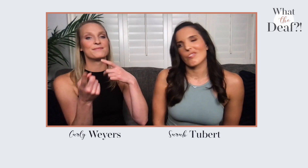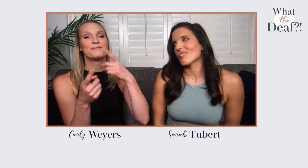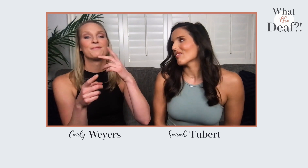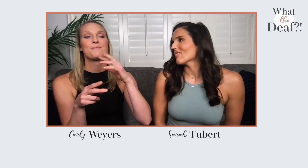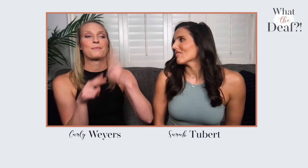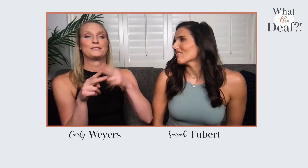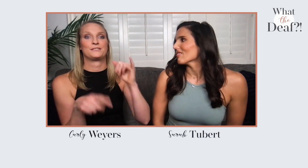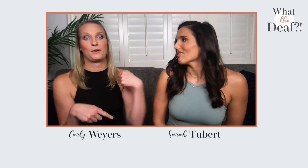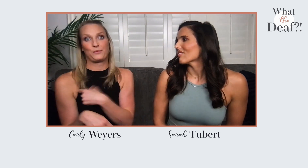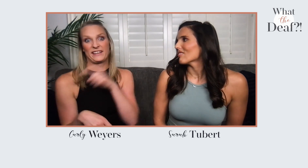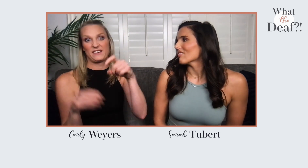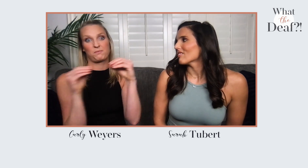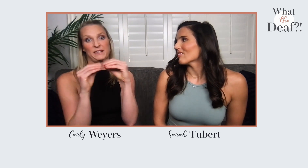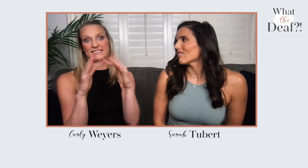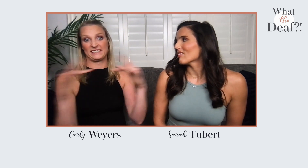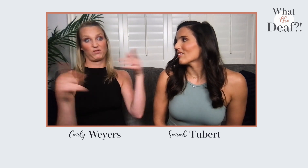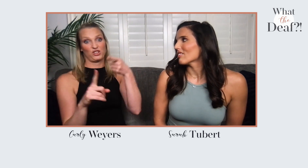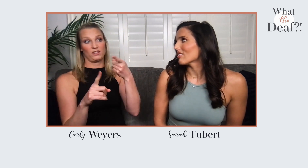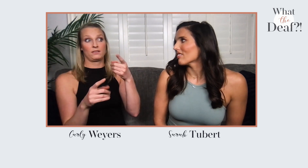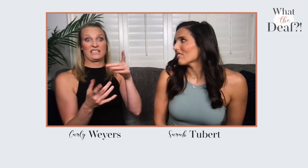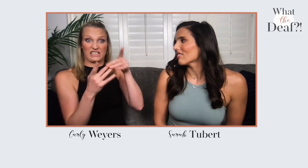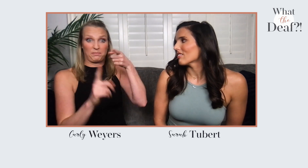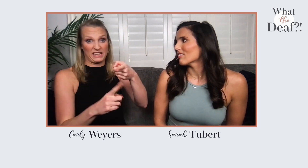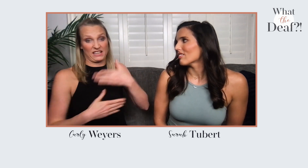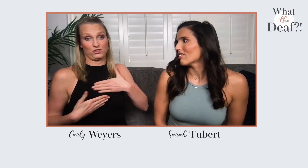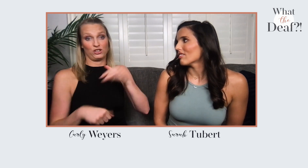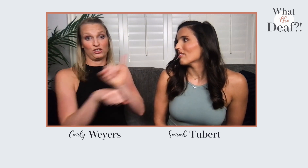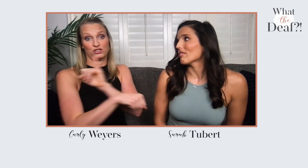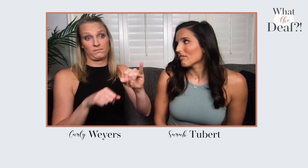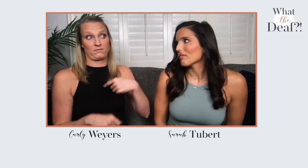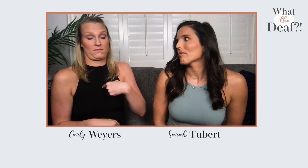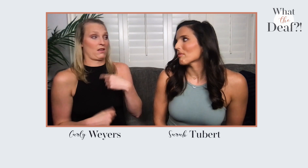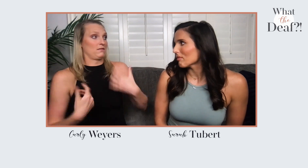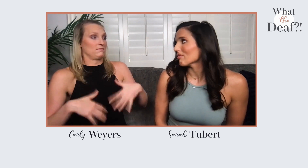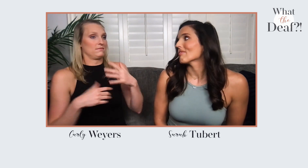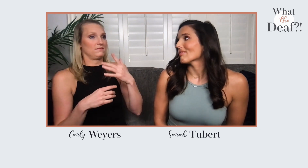You mentioned that we need more diversity, especially in the entertainment industry.